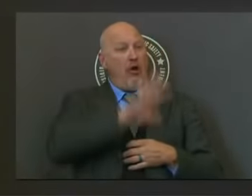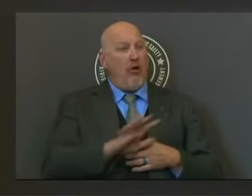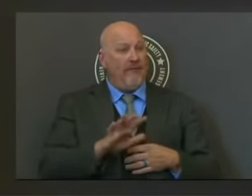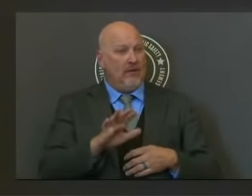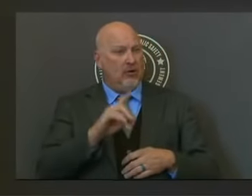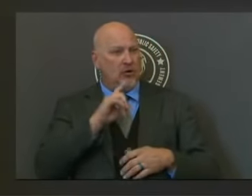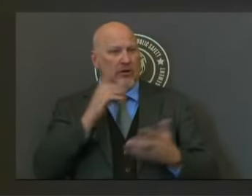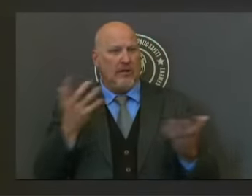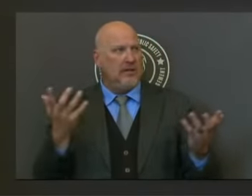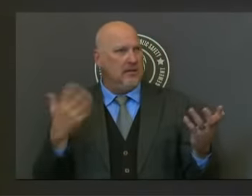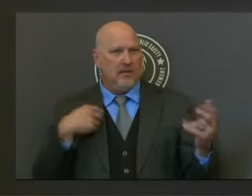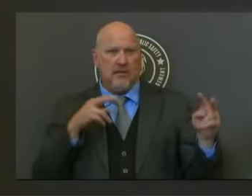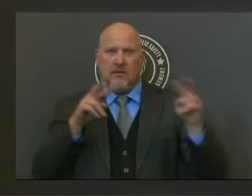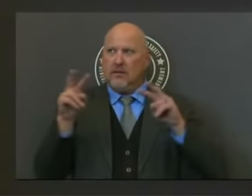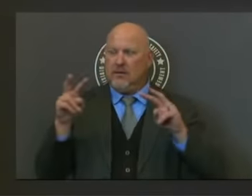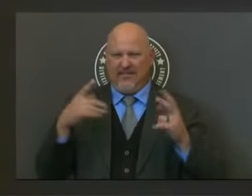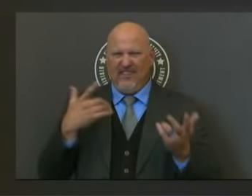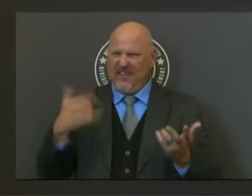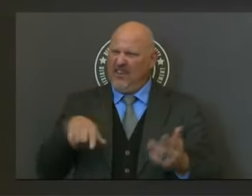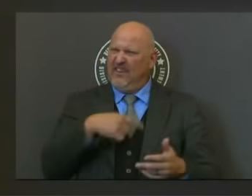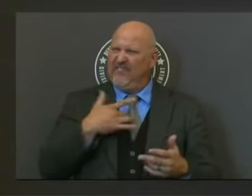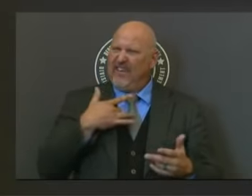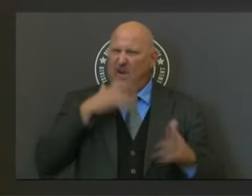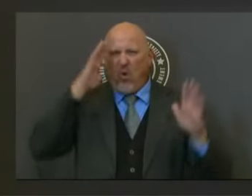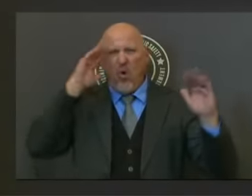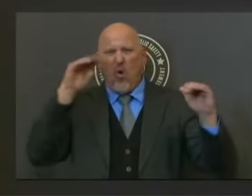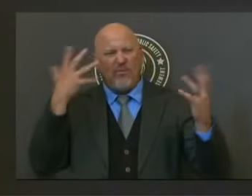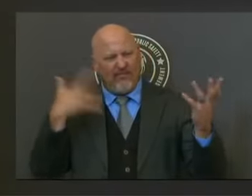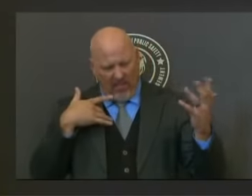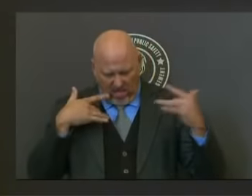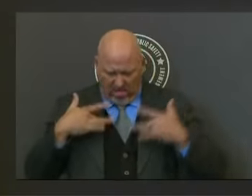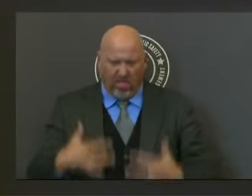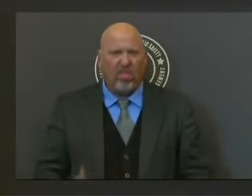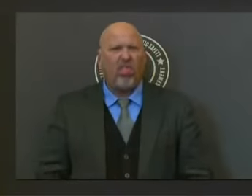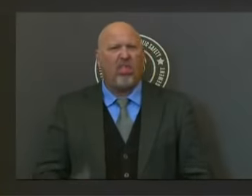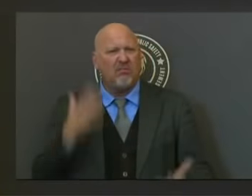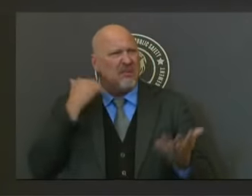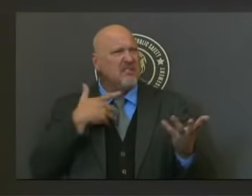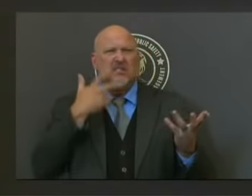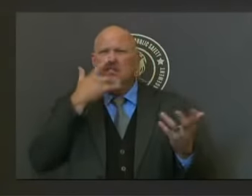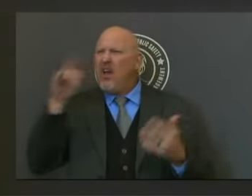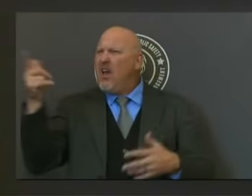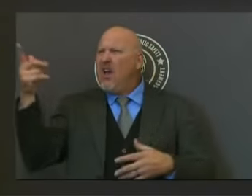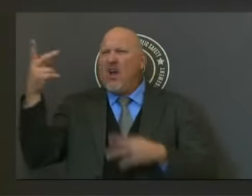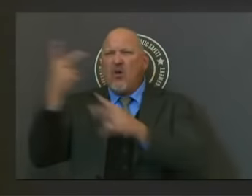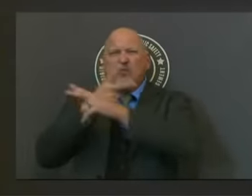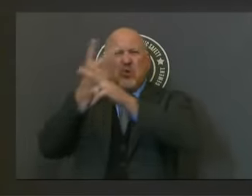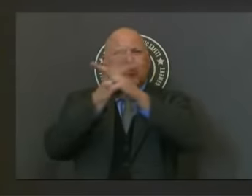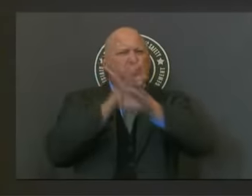it's hard to be optimistic but